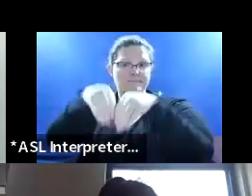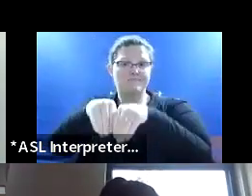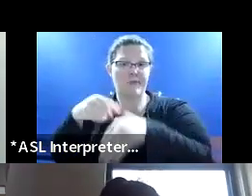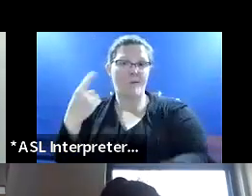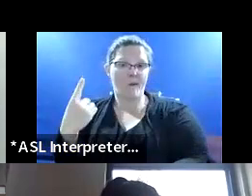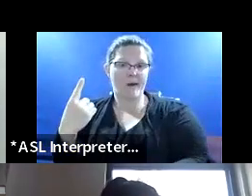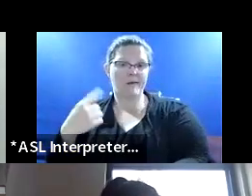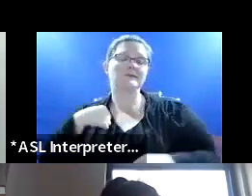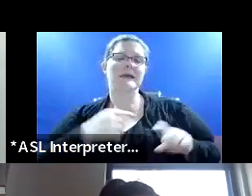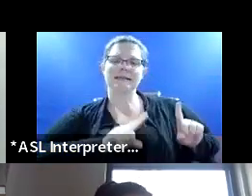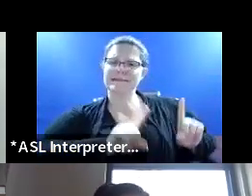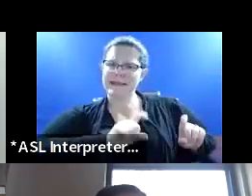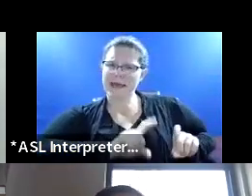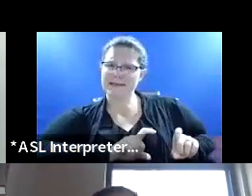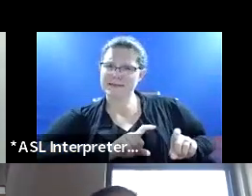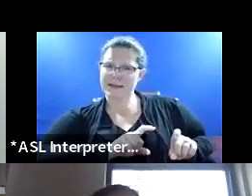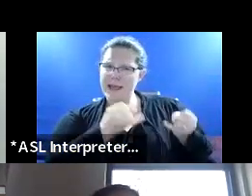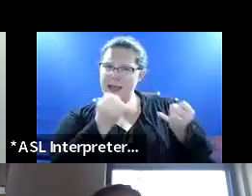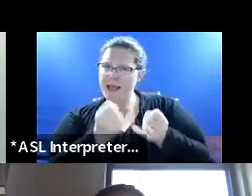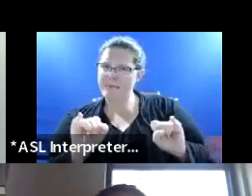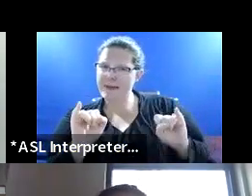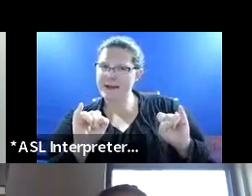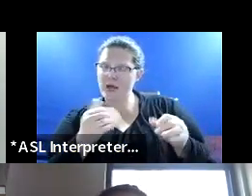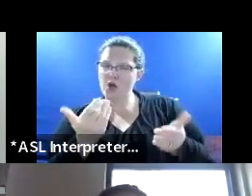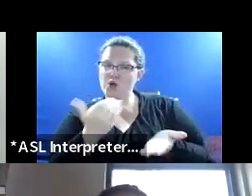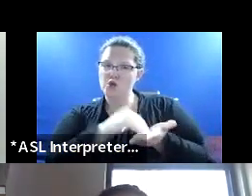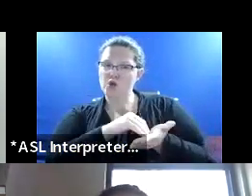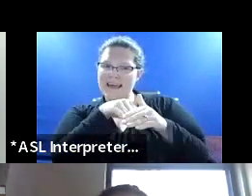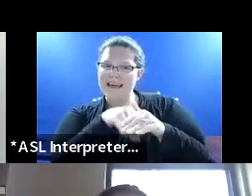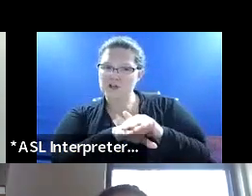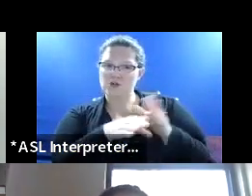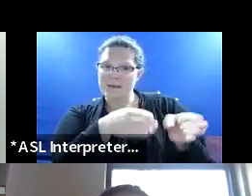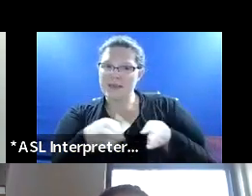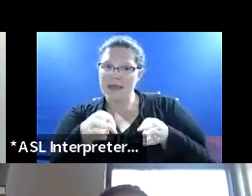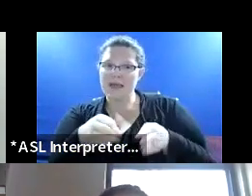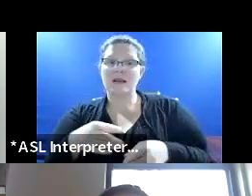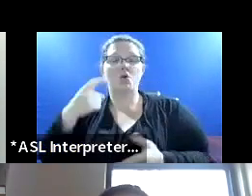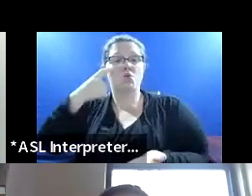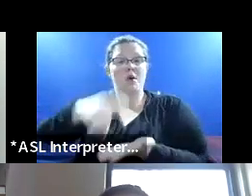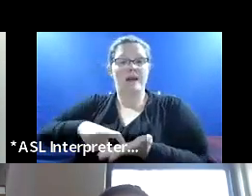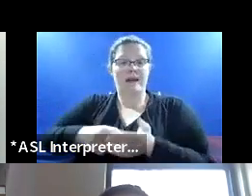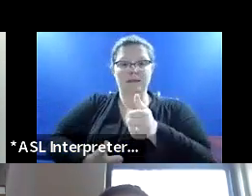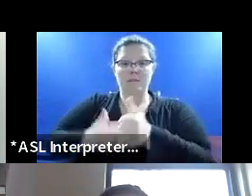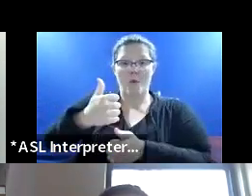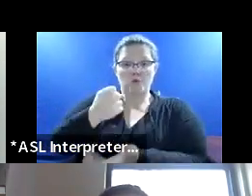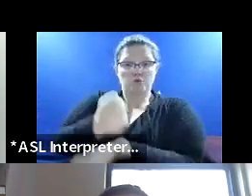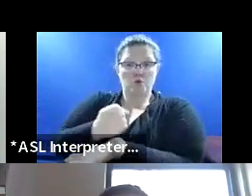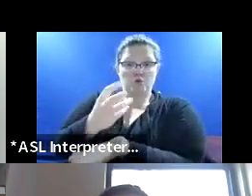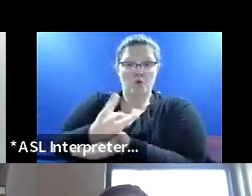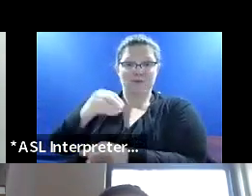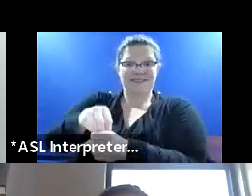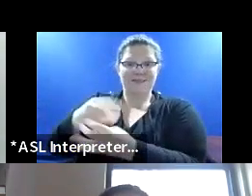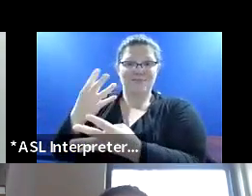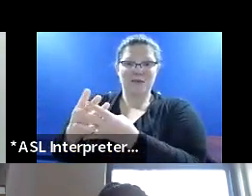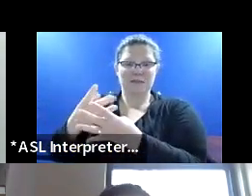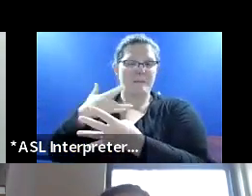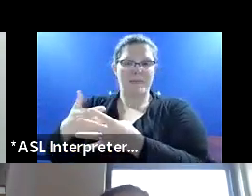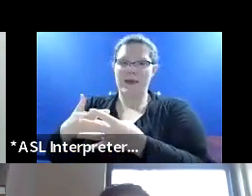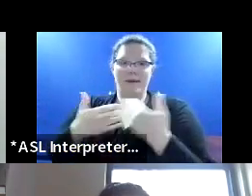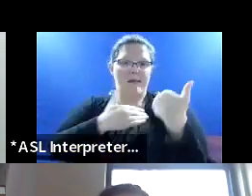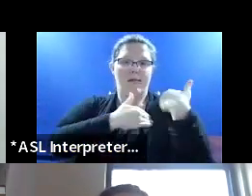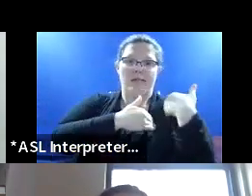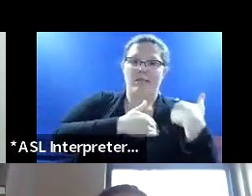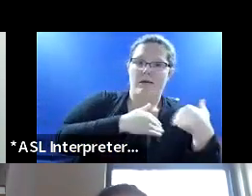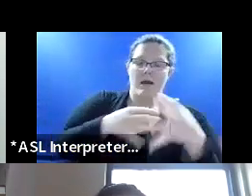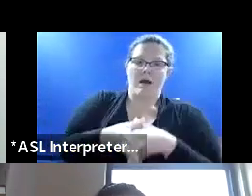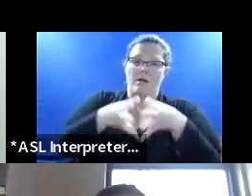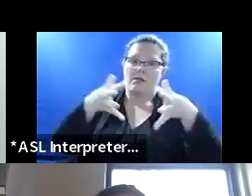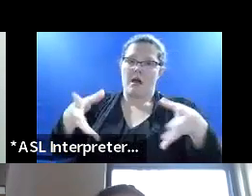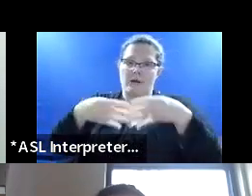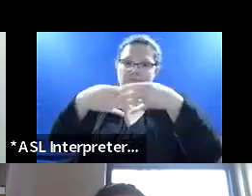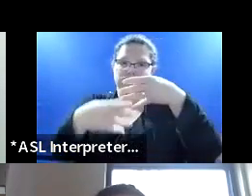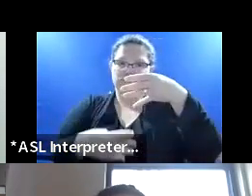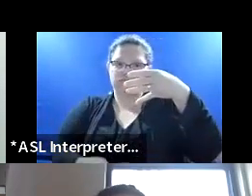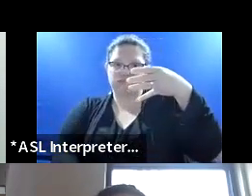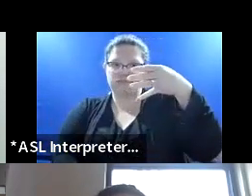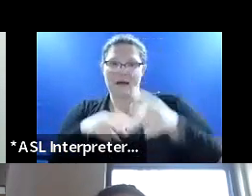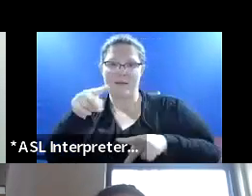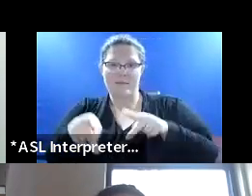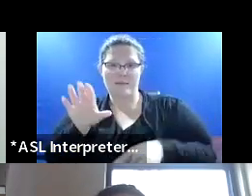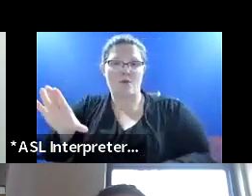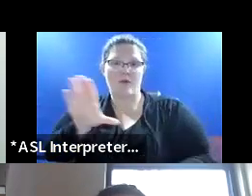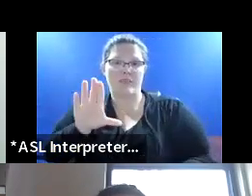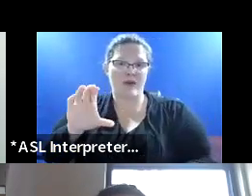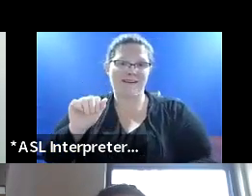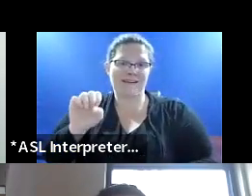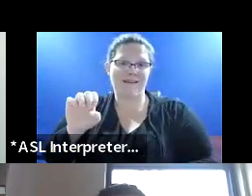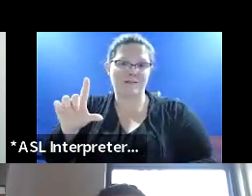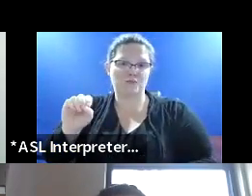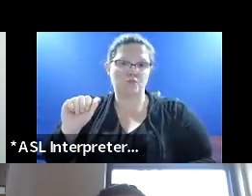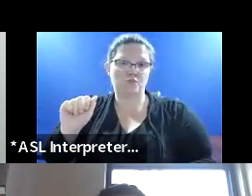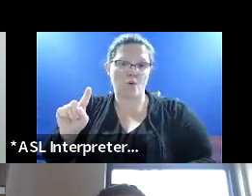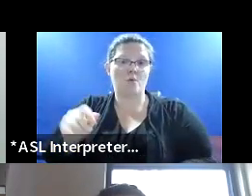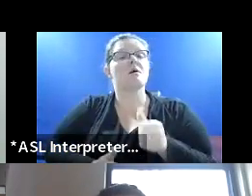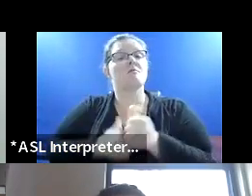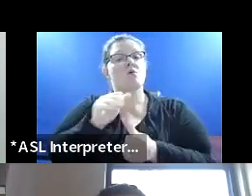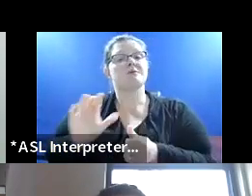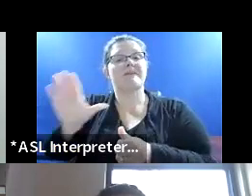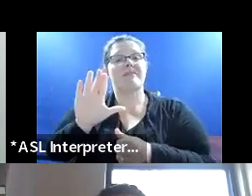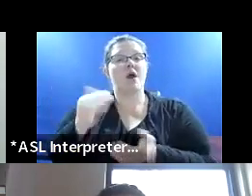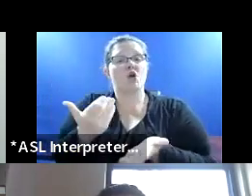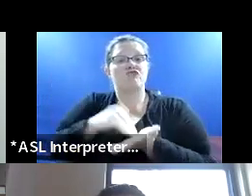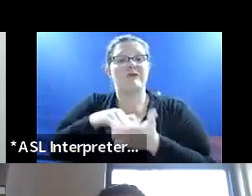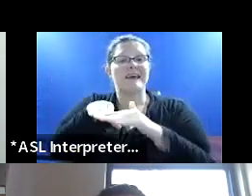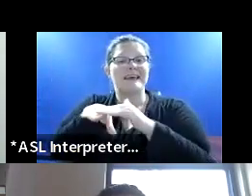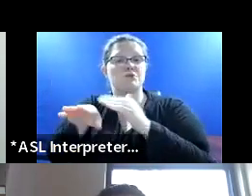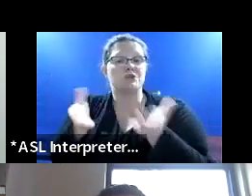SO IN 2017, I TESTED THIS MODEL WHICH WE COIN AS AN INDIVIDUALIZED REENTRY PLAN IN NORTH CAROLINA FEDERAL COMPOUND WHICH IS FIVE FEDERAL PRISONS IN ONE.